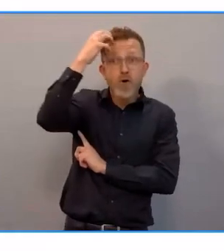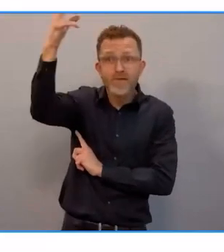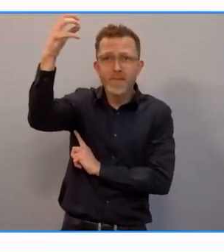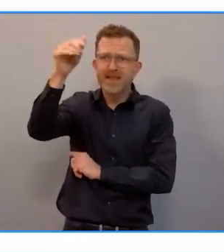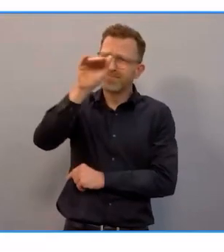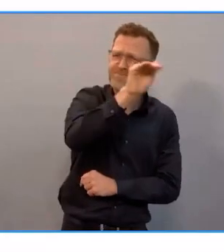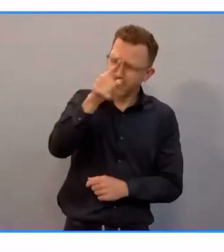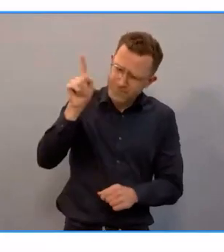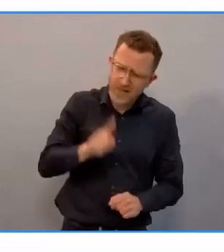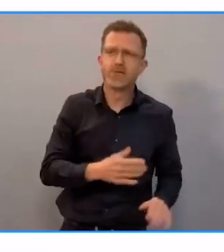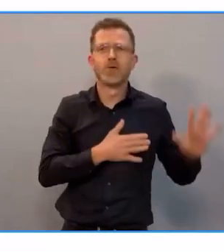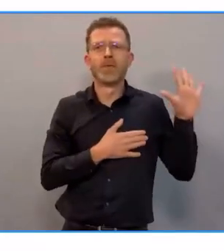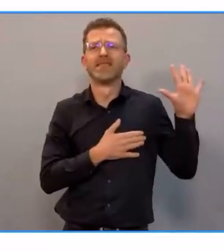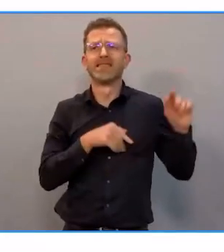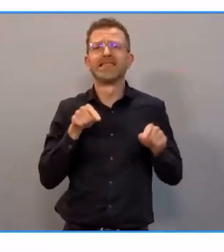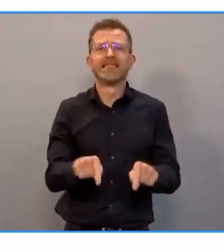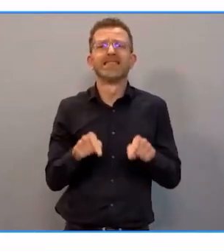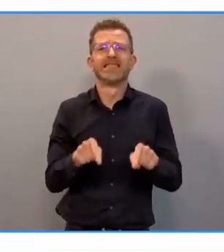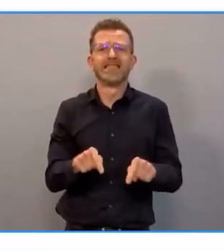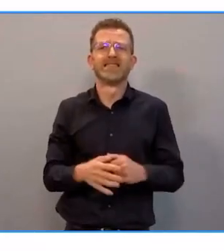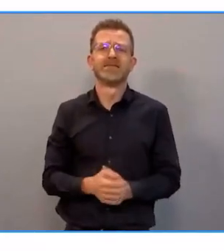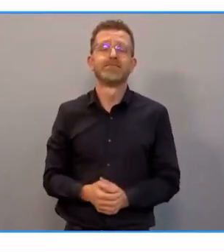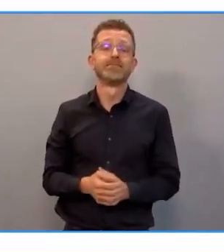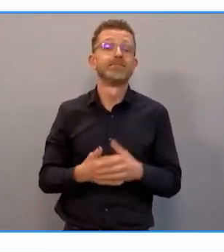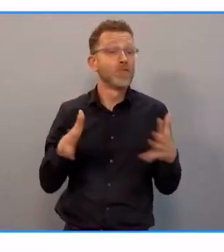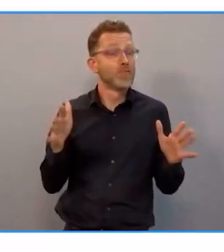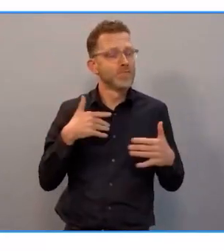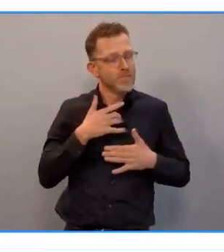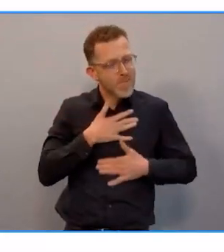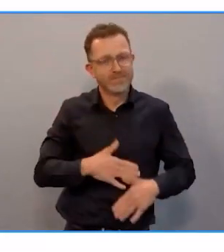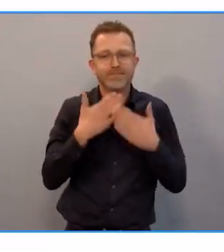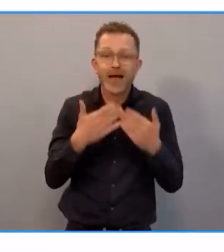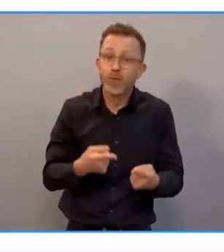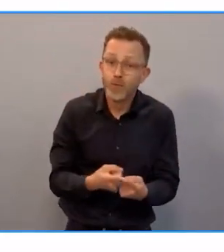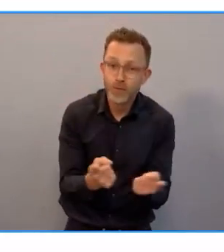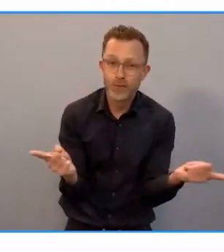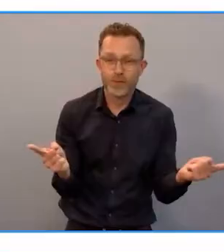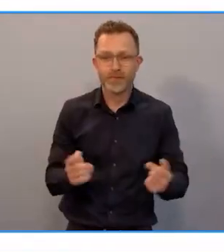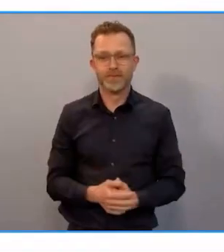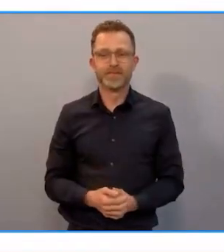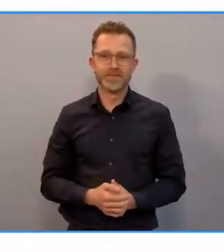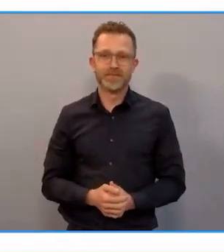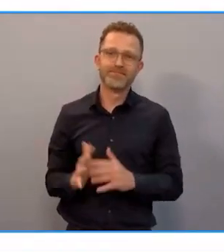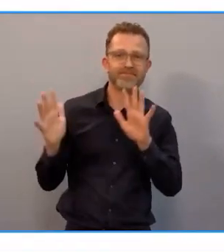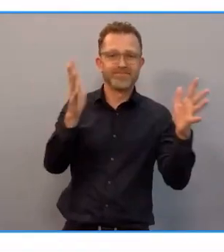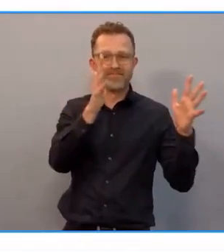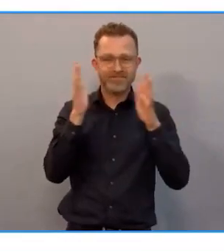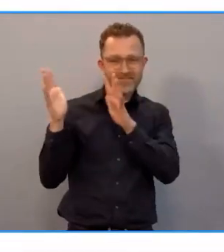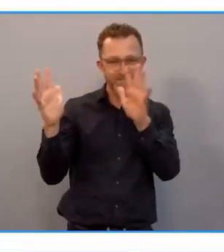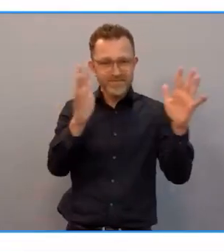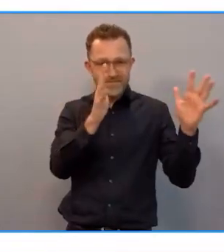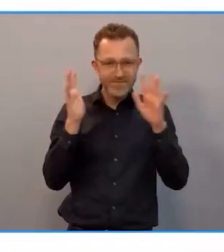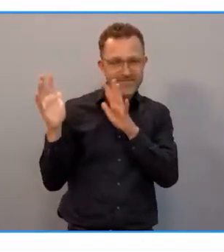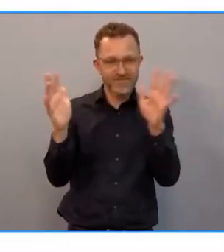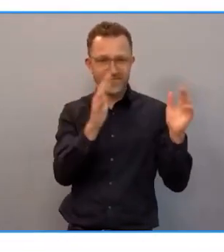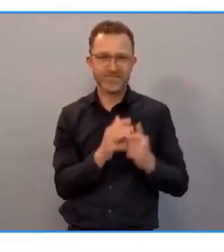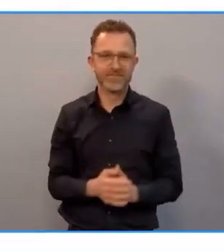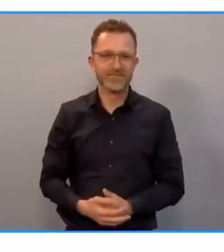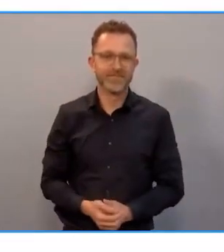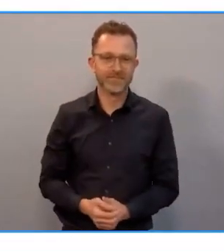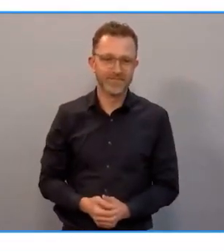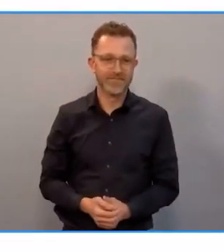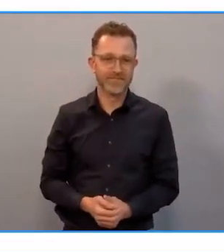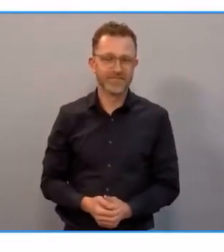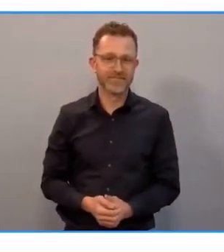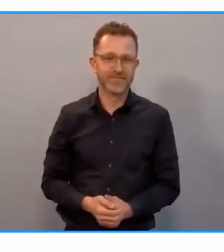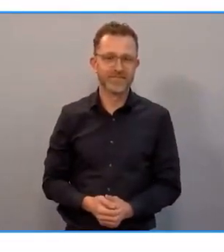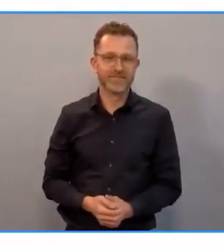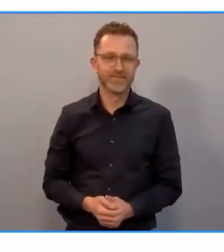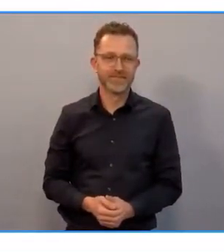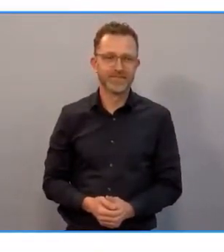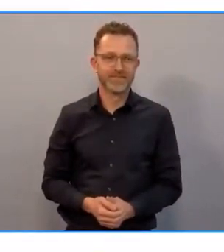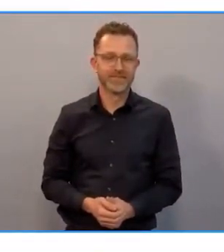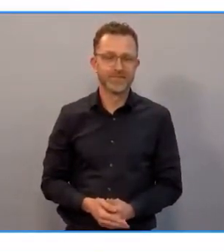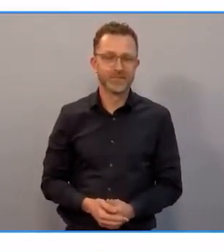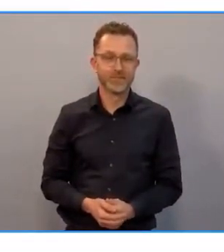Thank you to Ruth Mkutumula Executive Director for Disabled Women in Africa.